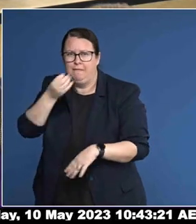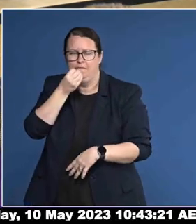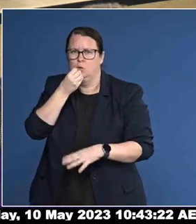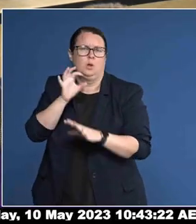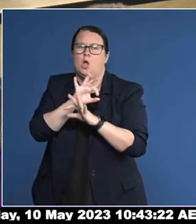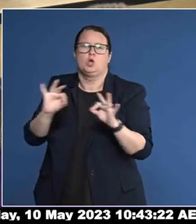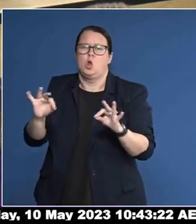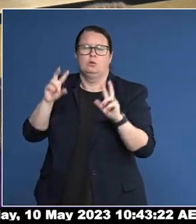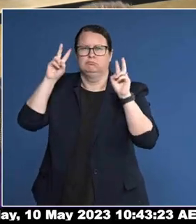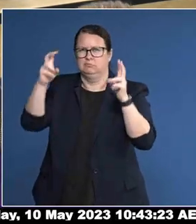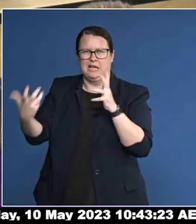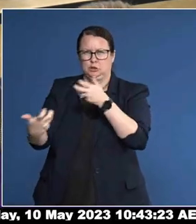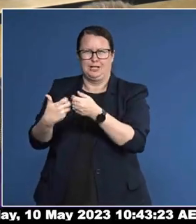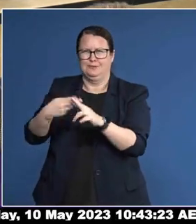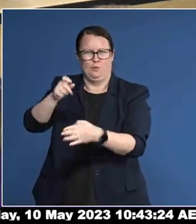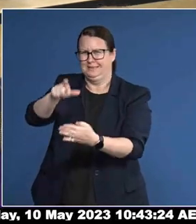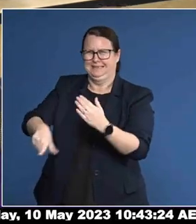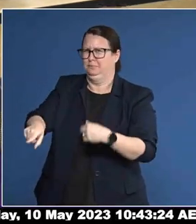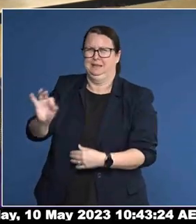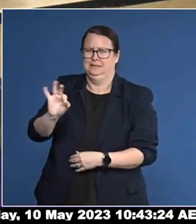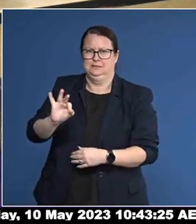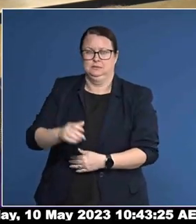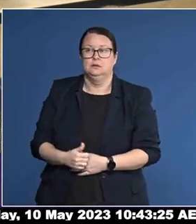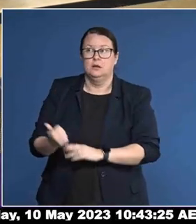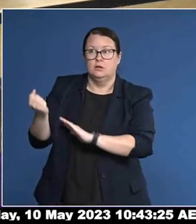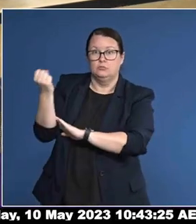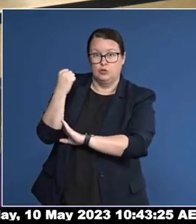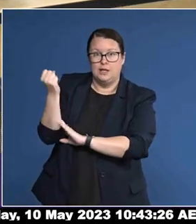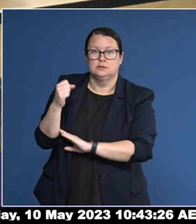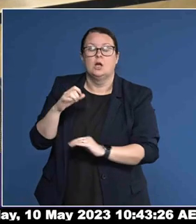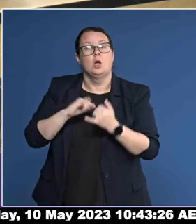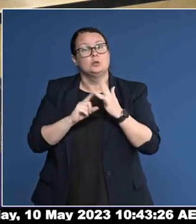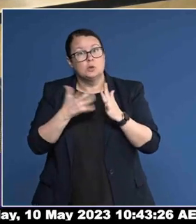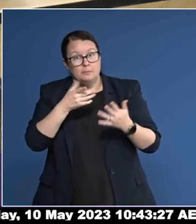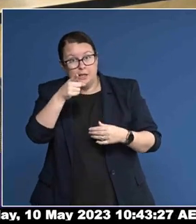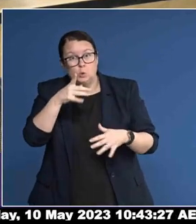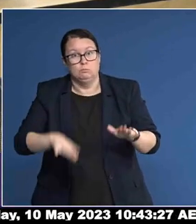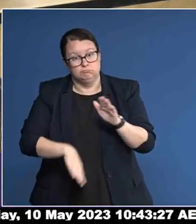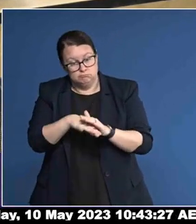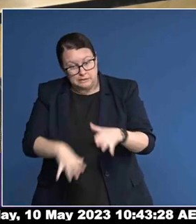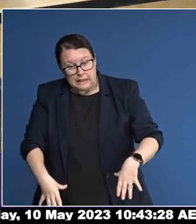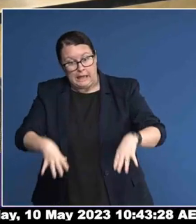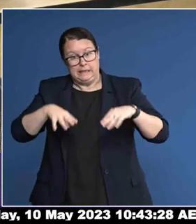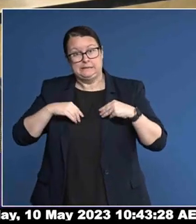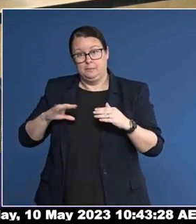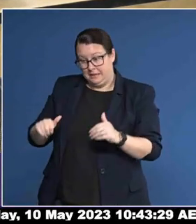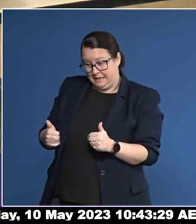So, just to be clear, you accept that the provision of food to a student is